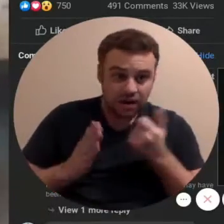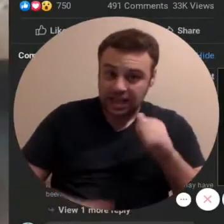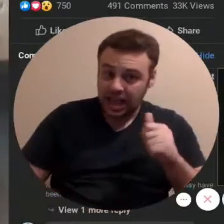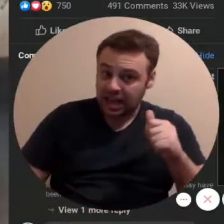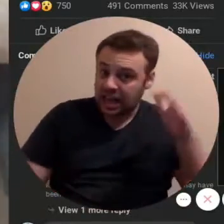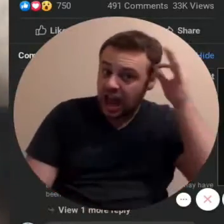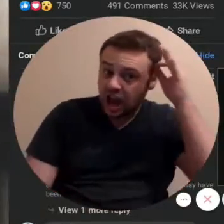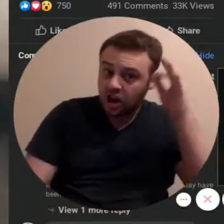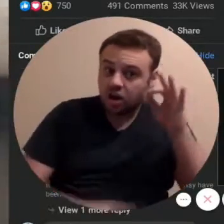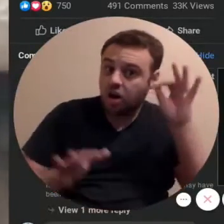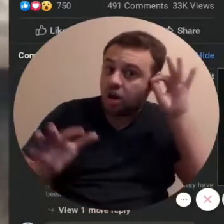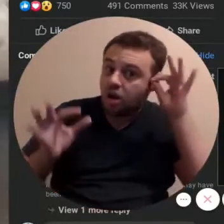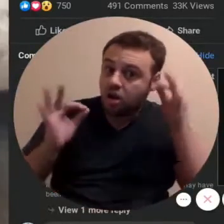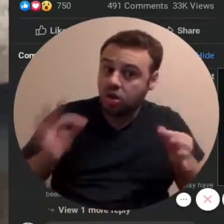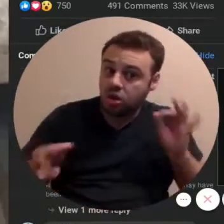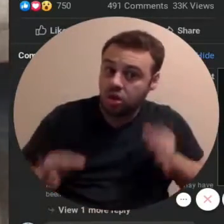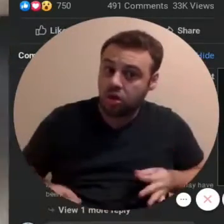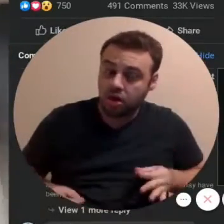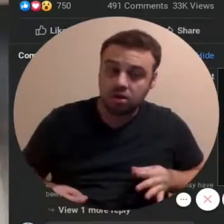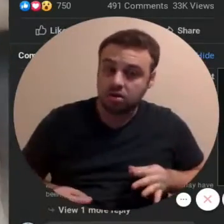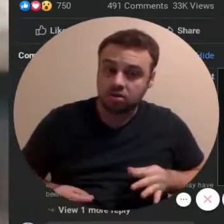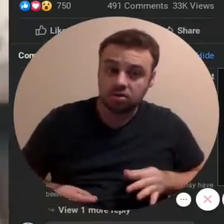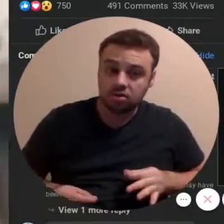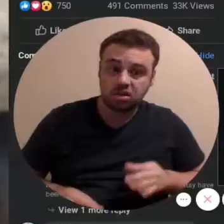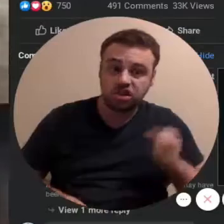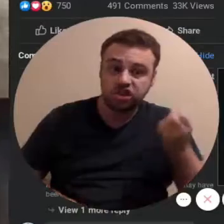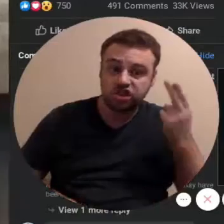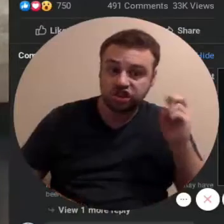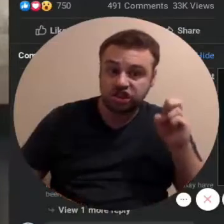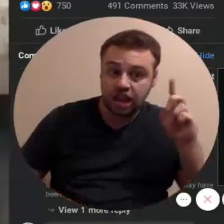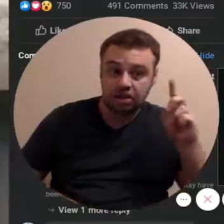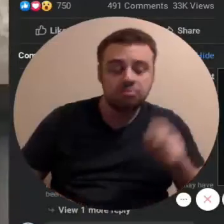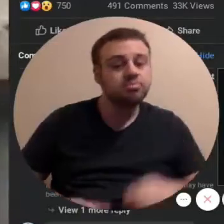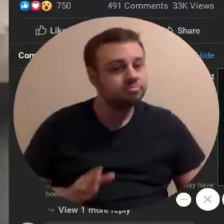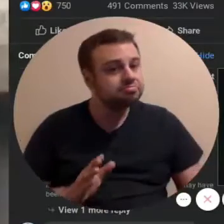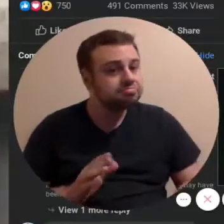Janice: Oh, yeah. They lose a little bit of hair every day, just like